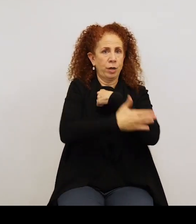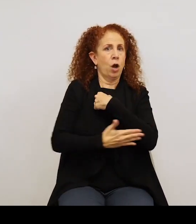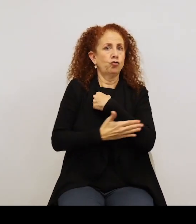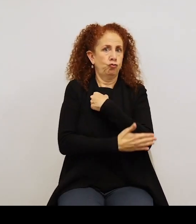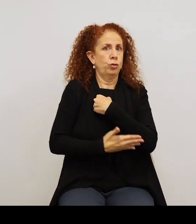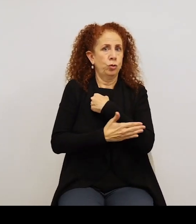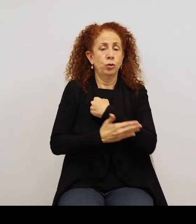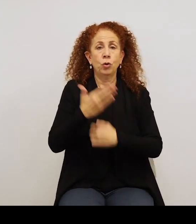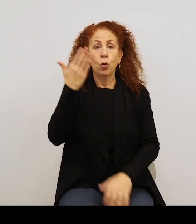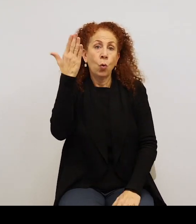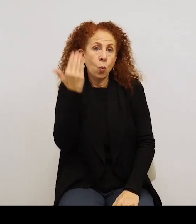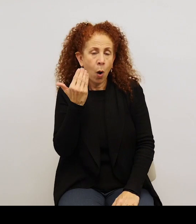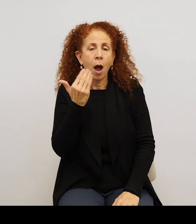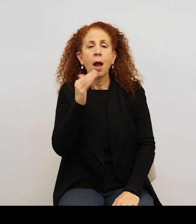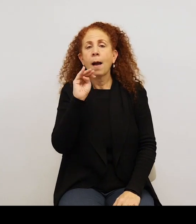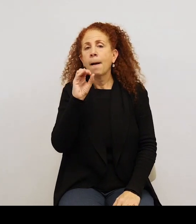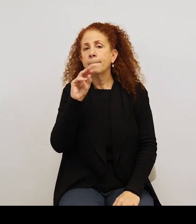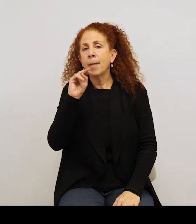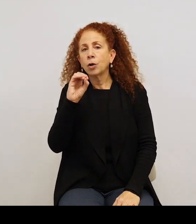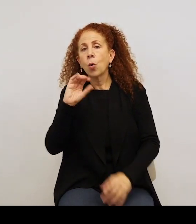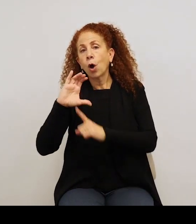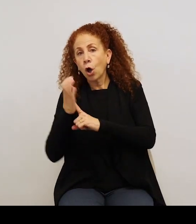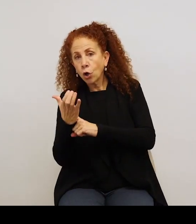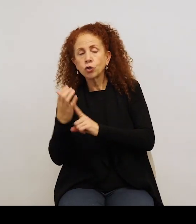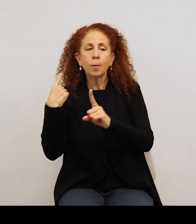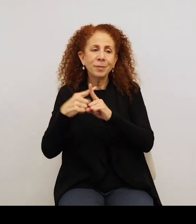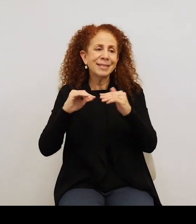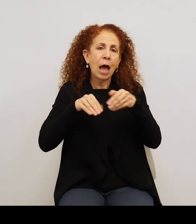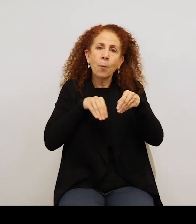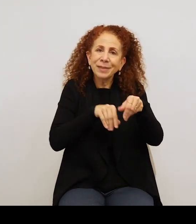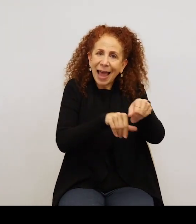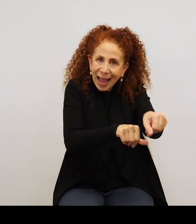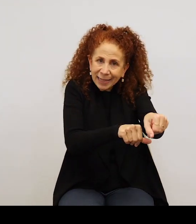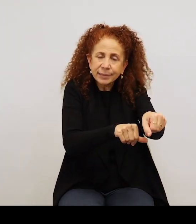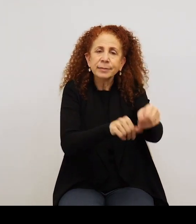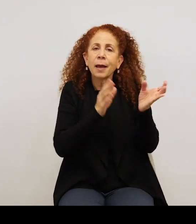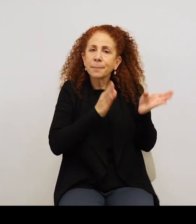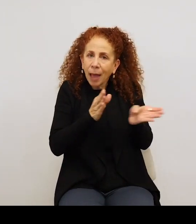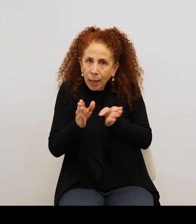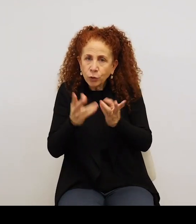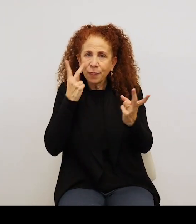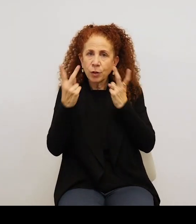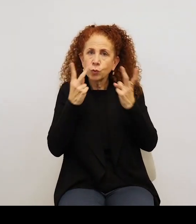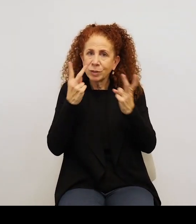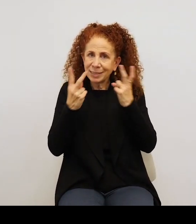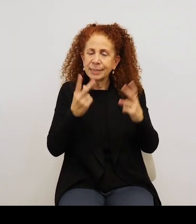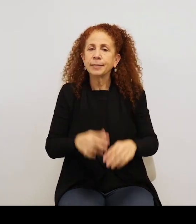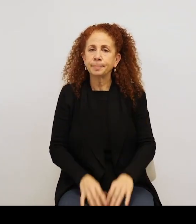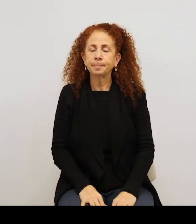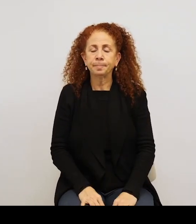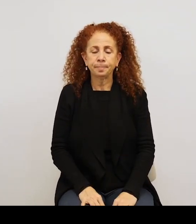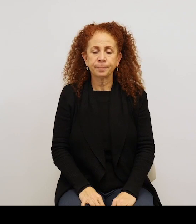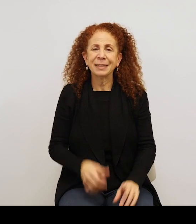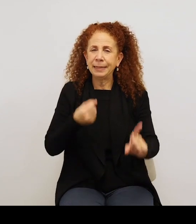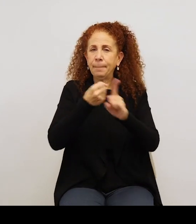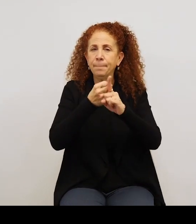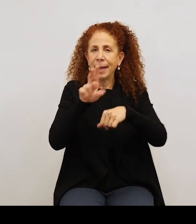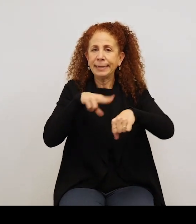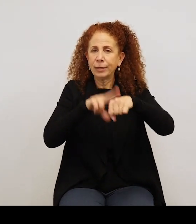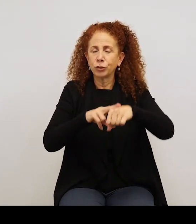due to the monoculture and also to the planting patterns that you see, cutting down hedges and all sorts of things.